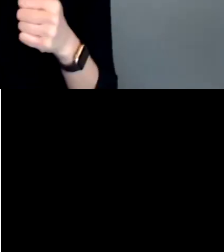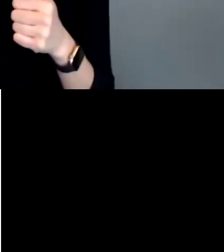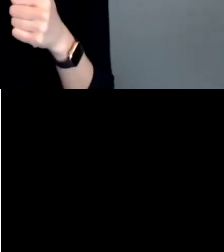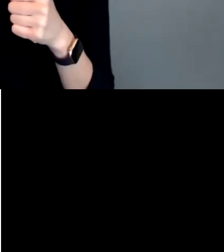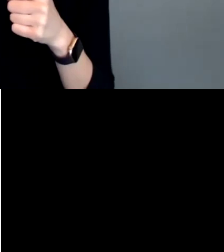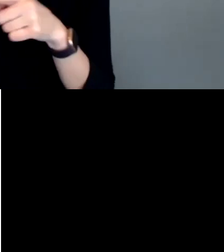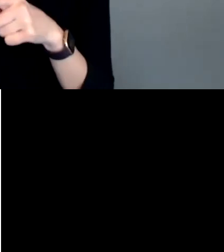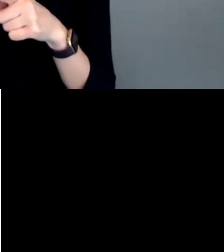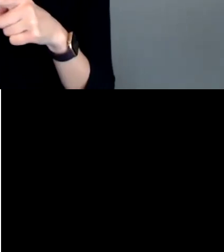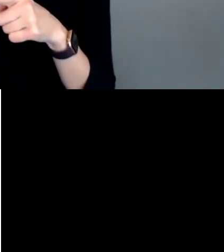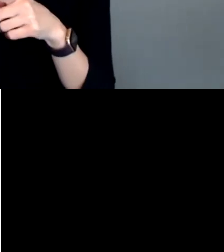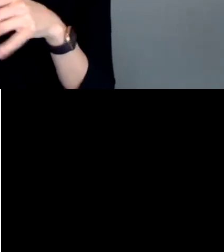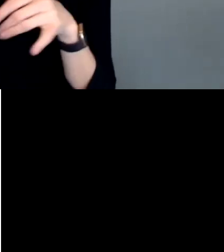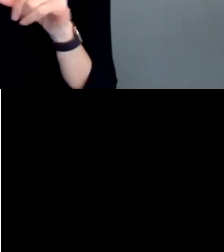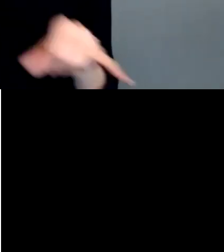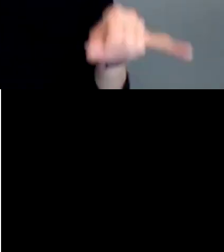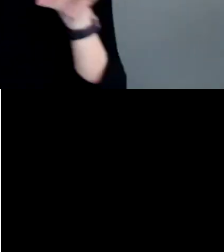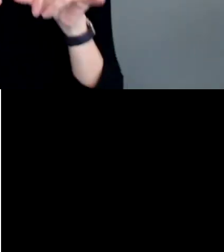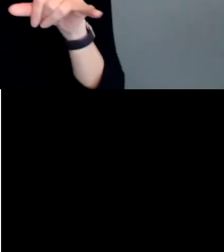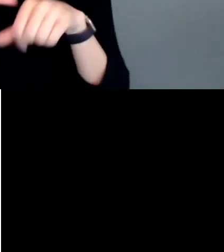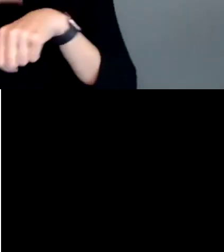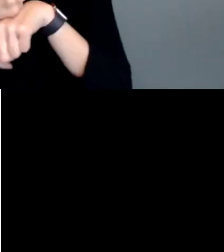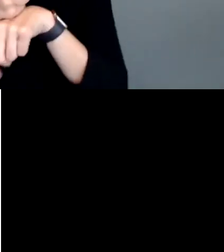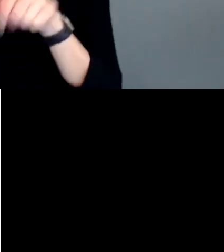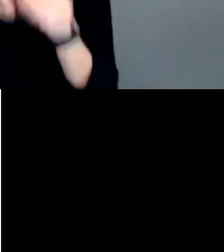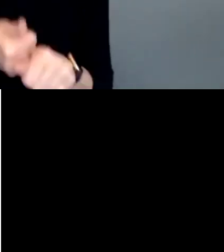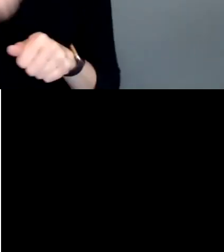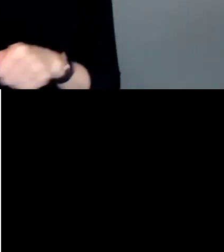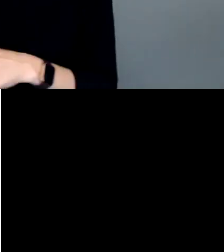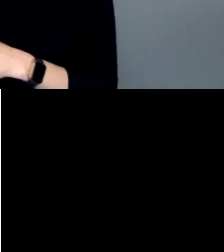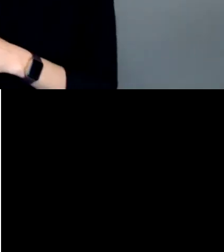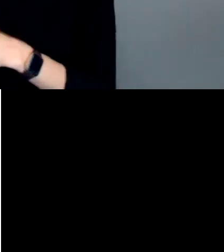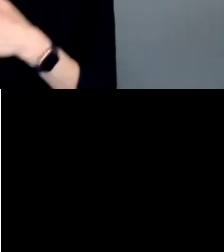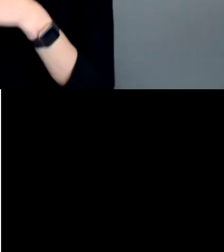website content is more accessible to neurodivergent individuals?